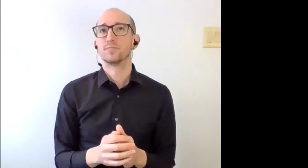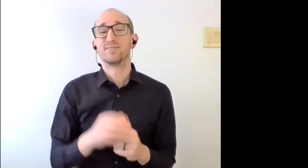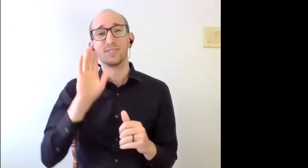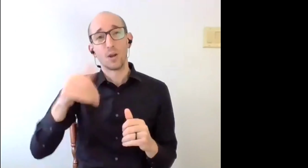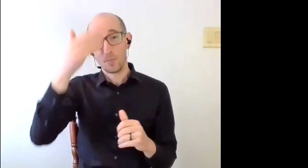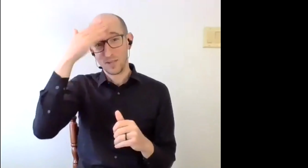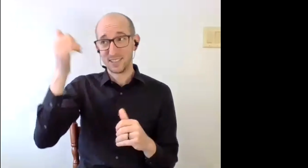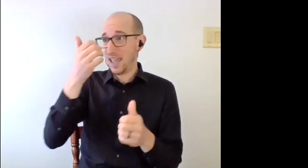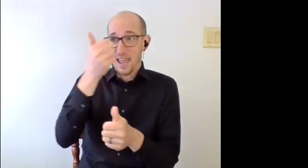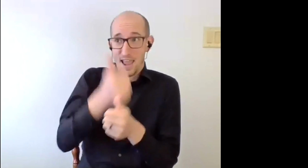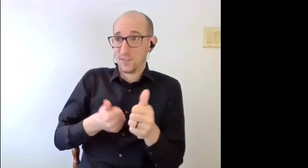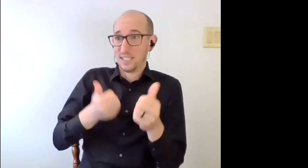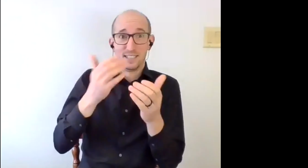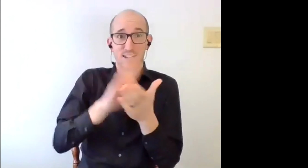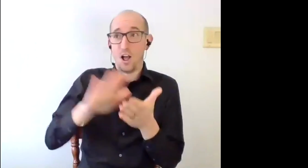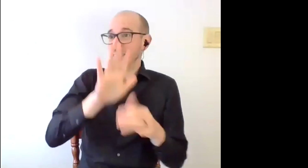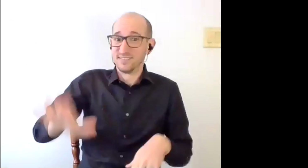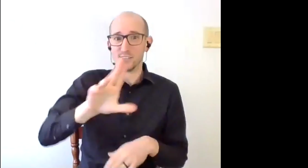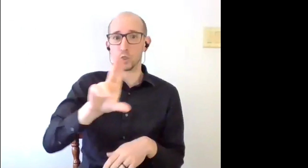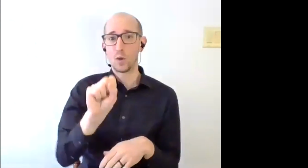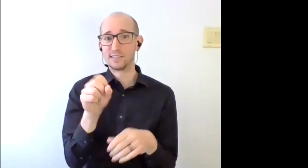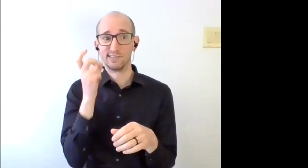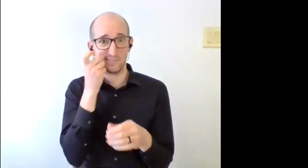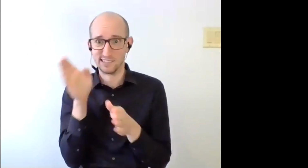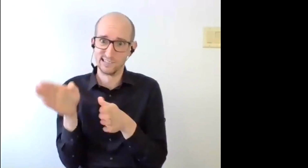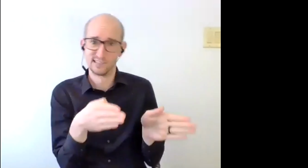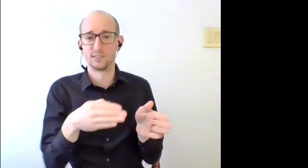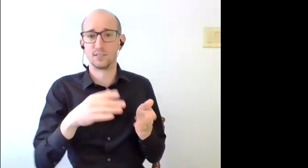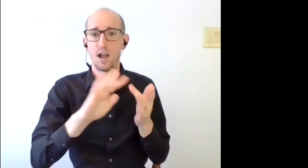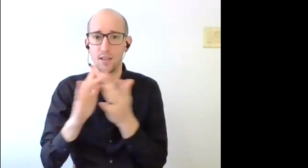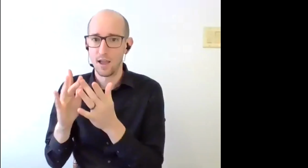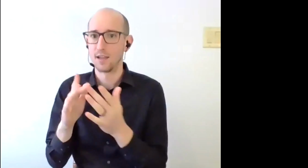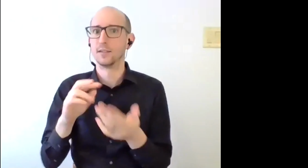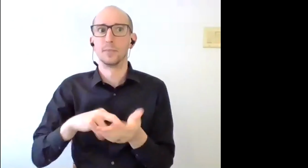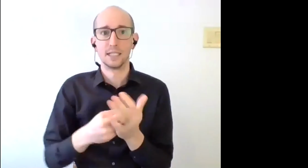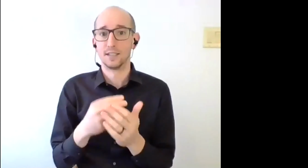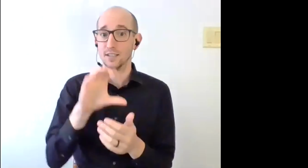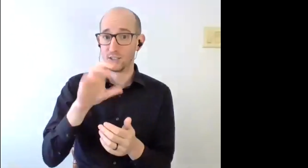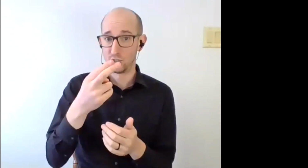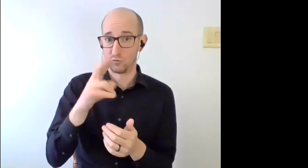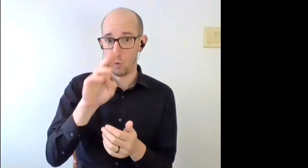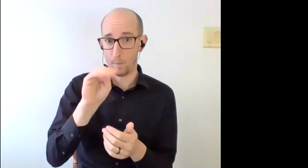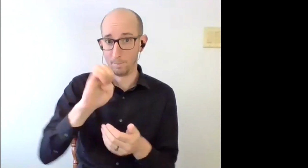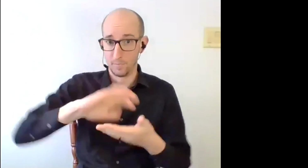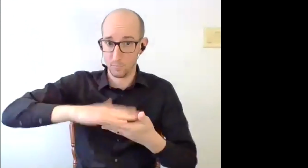have a need for technology and one of the things tha that has happened And going back to some of the other questions that came in before we came -- not offer them. We will not allow face-to-face instruction without the social distancing being required.